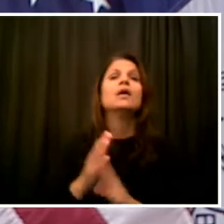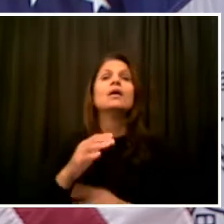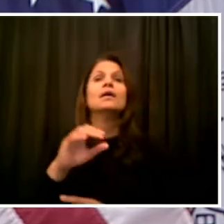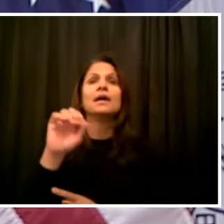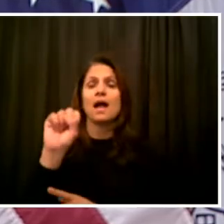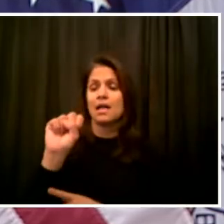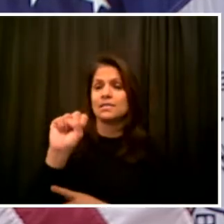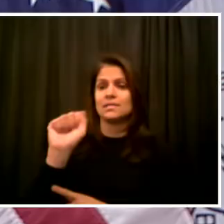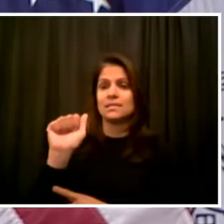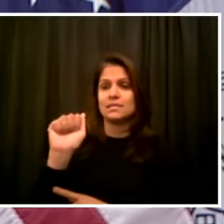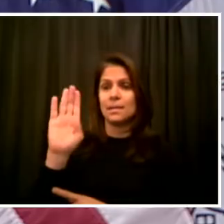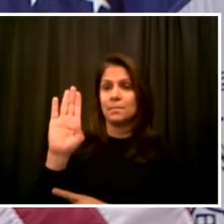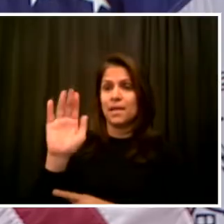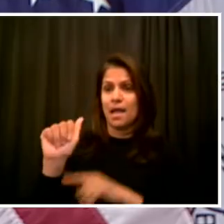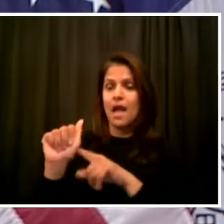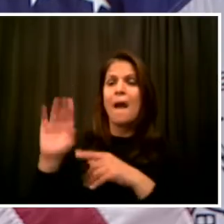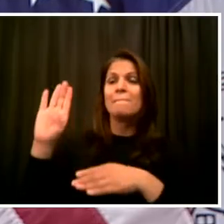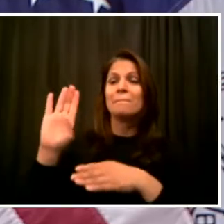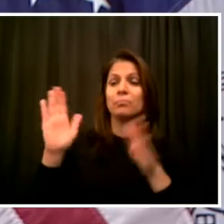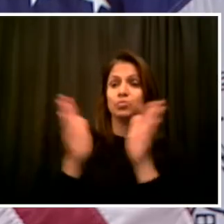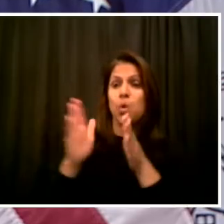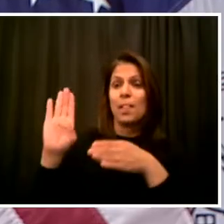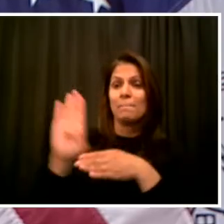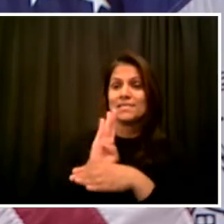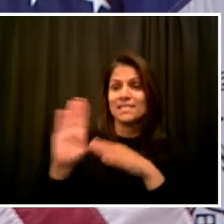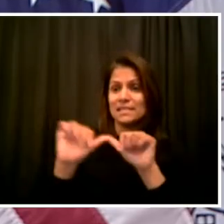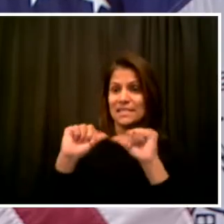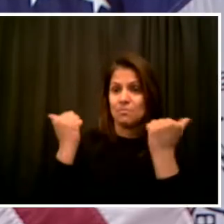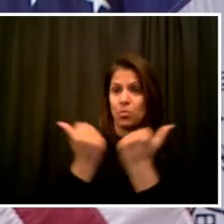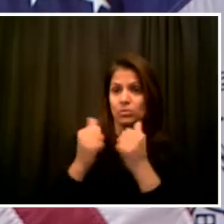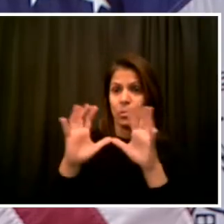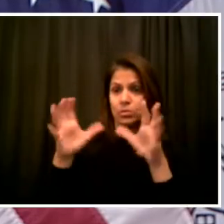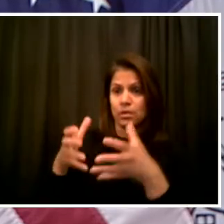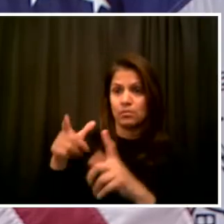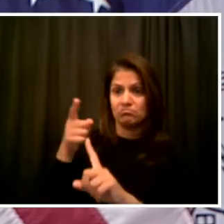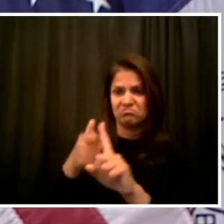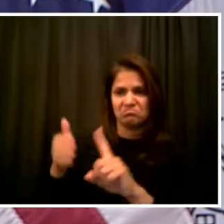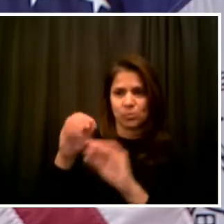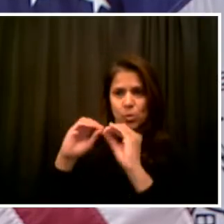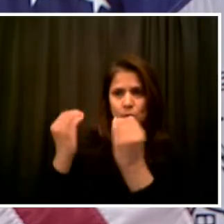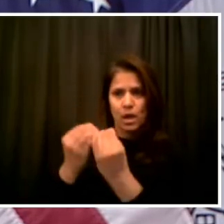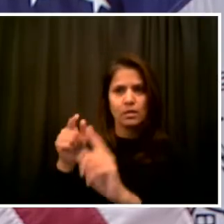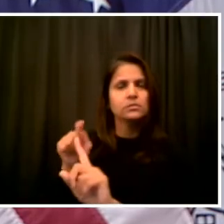MULLINS IS SAYING ORUT AHORIZING IS ABSOLUTELY UNACCEPTABLE. HE SHOULD APOLOGIZE, BUT HE